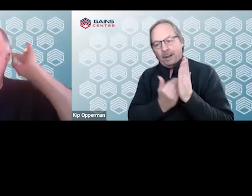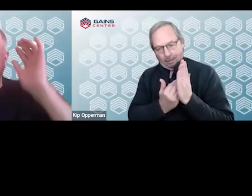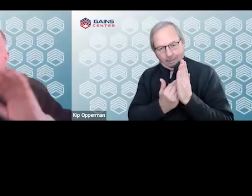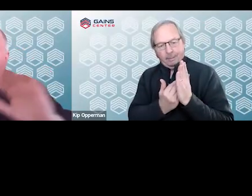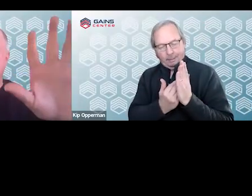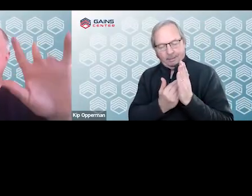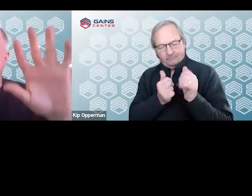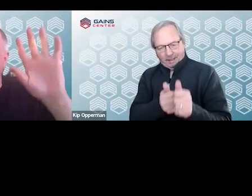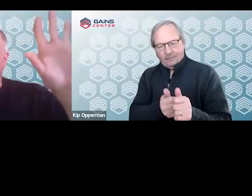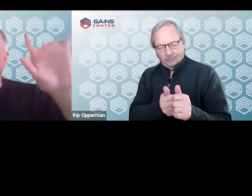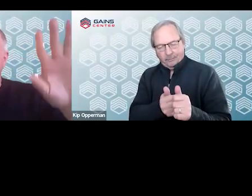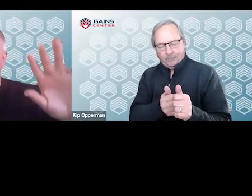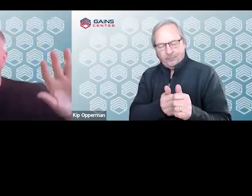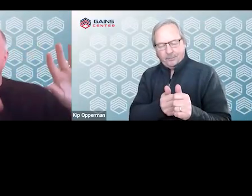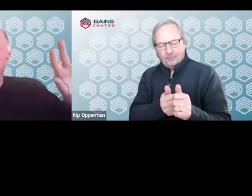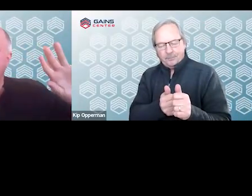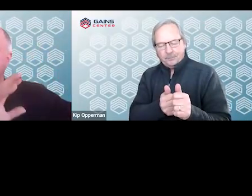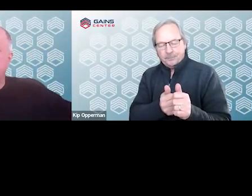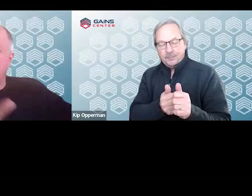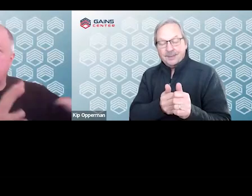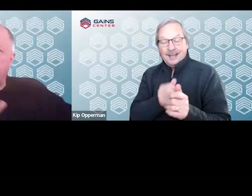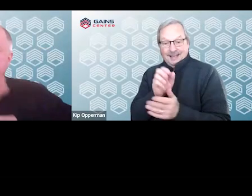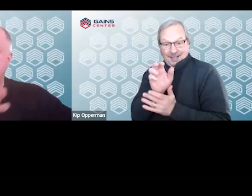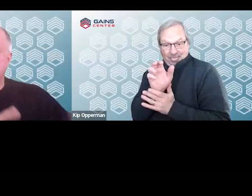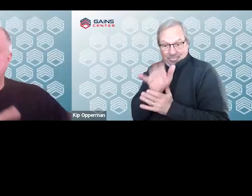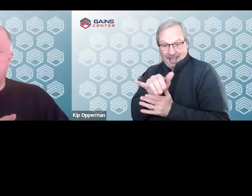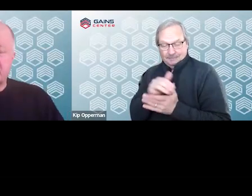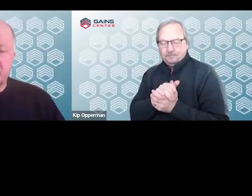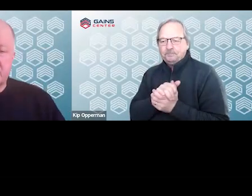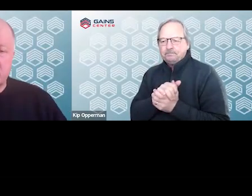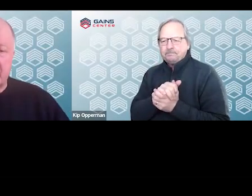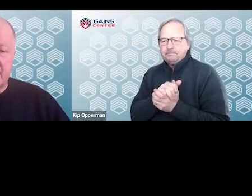But there have been some resistance around that issue.